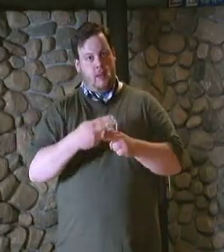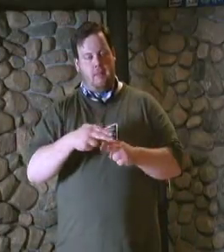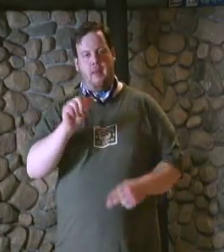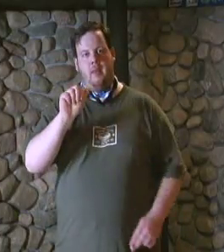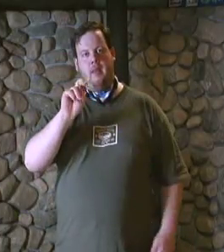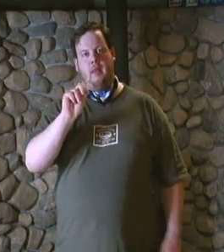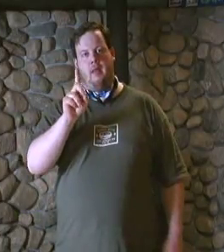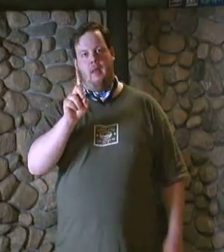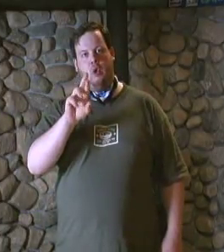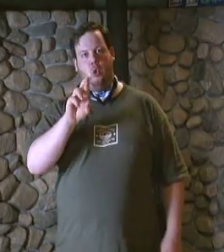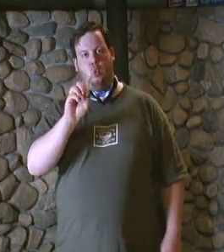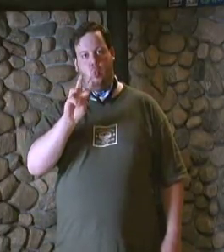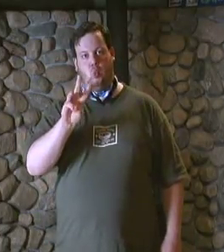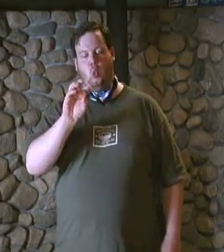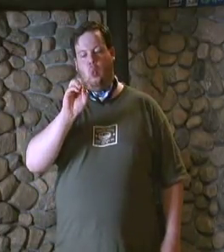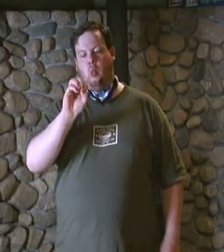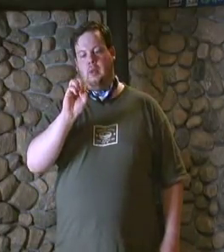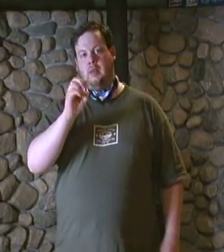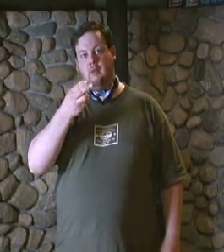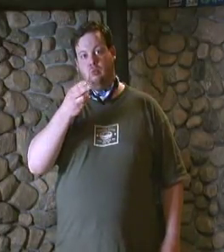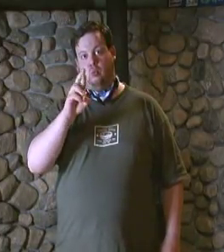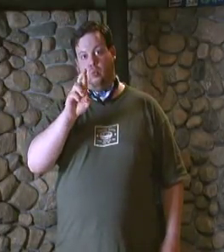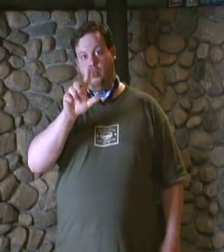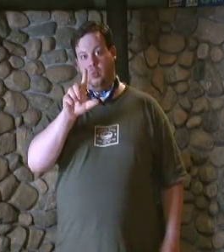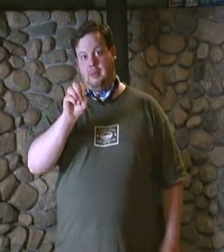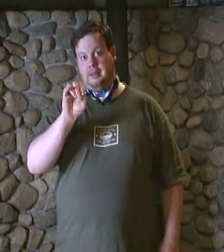Hello, my name is Andrew Oehrlein.